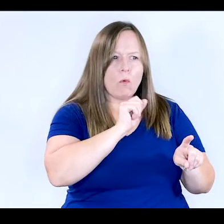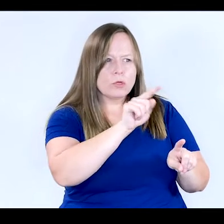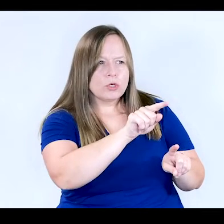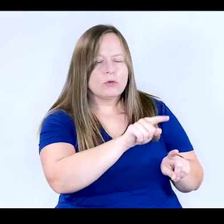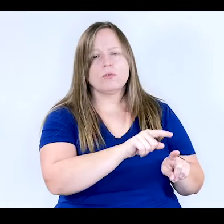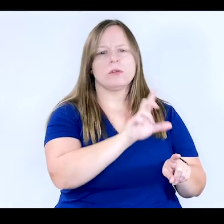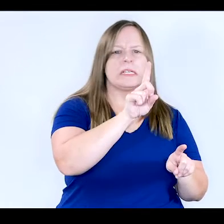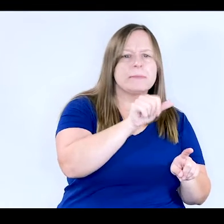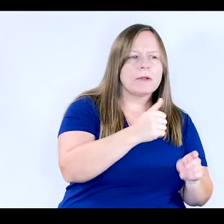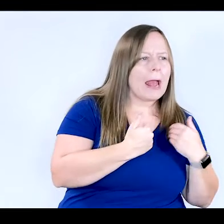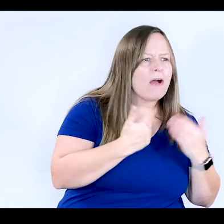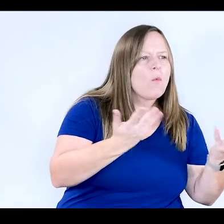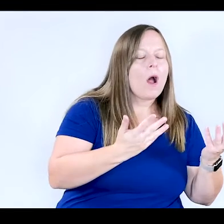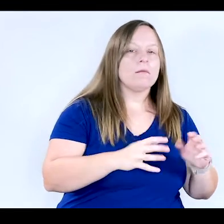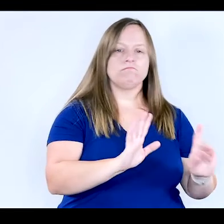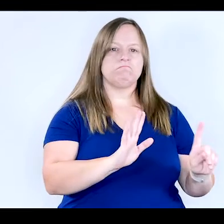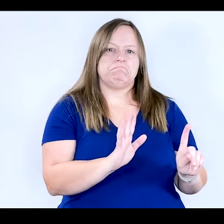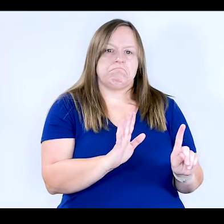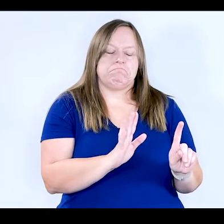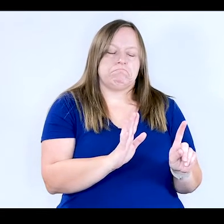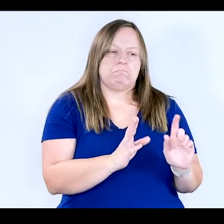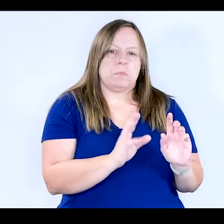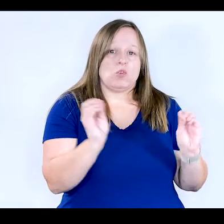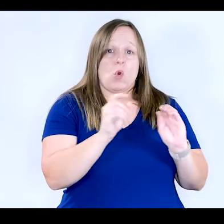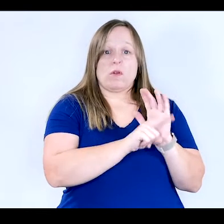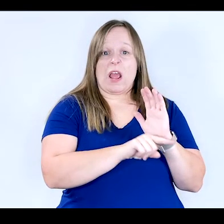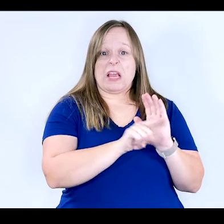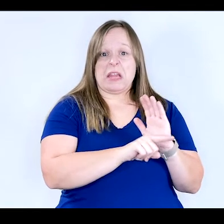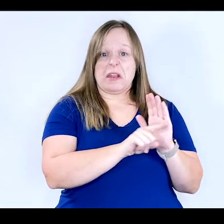who say that they have a disability. There really isn't any downside. We don't